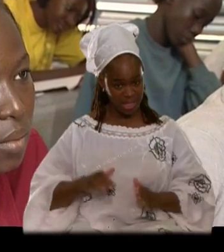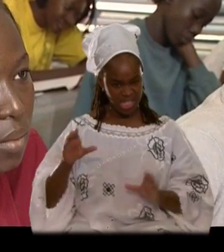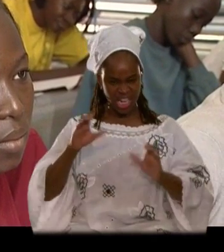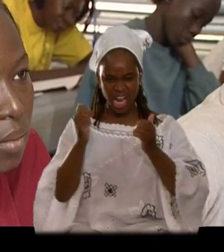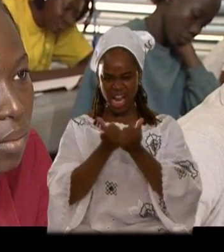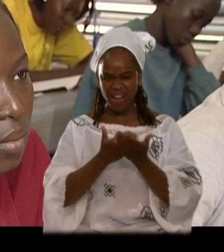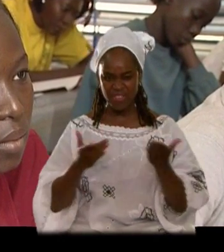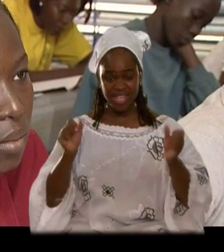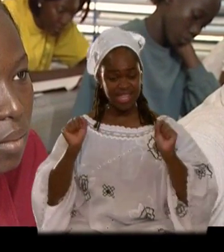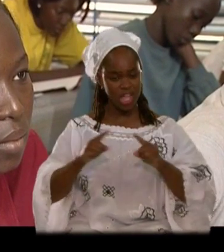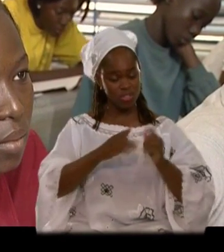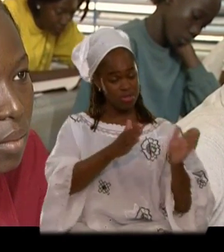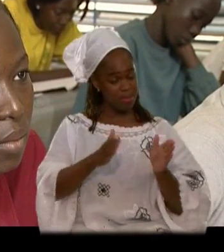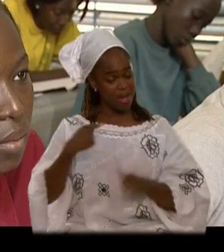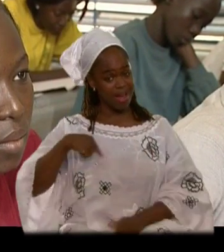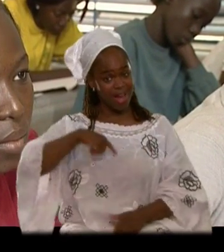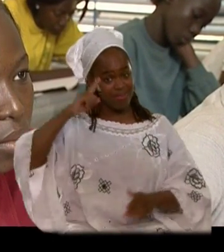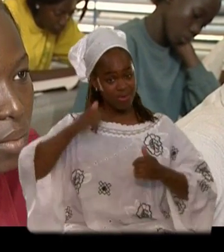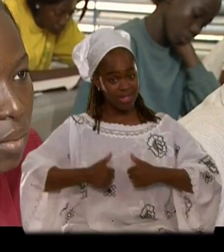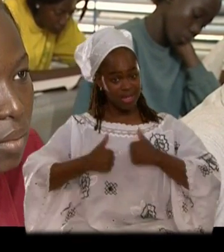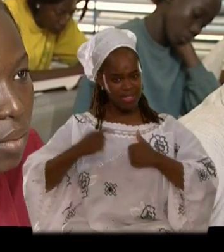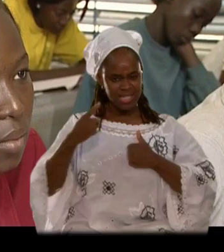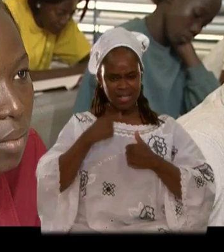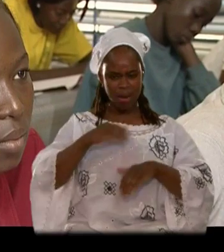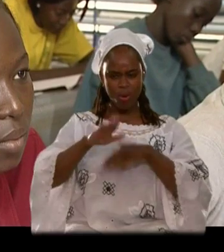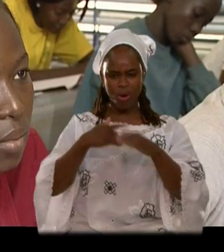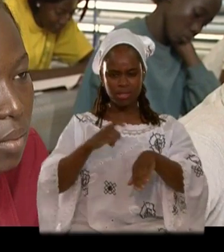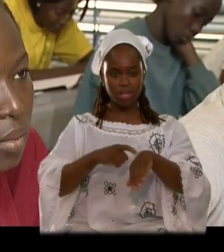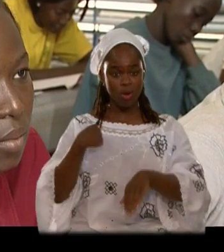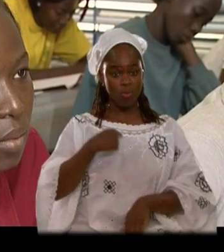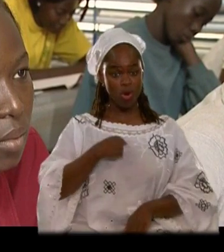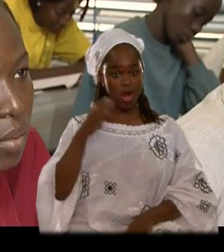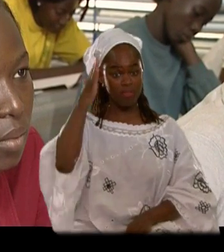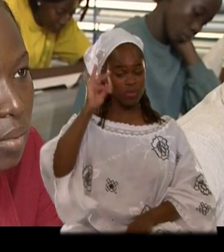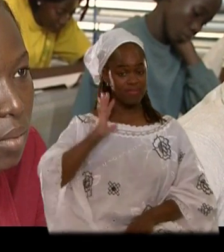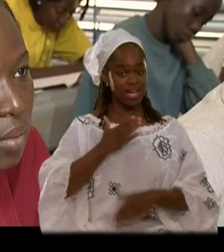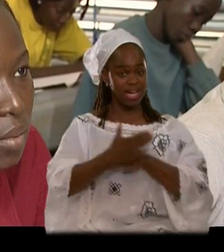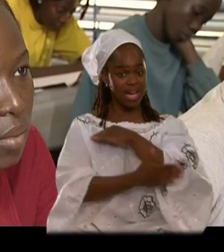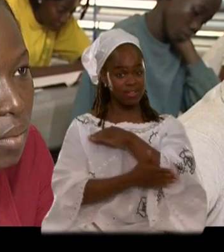She tells us all the time that we are the future of our country. She treats us like responsible individuals.